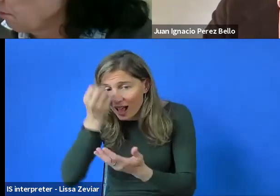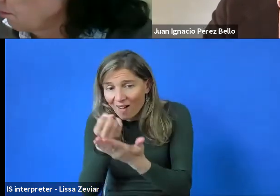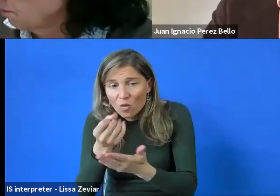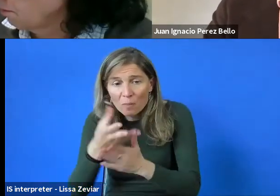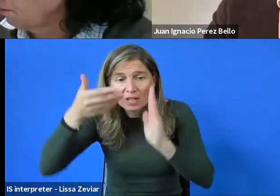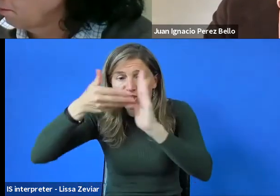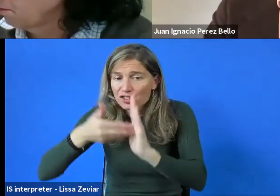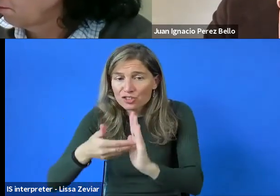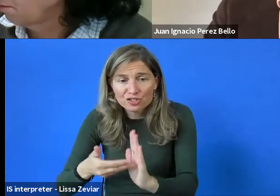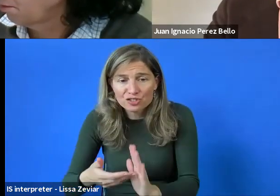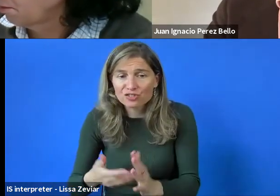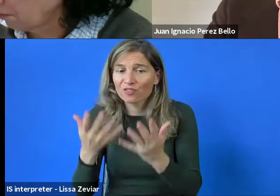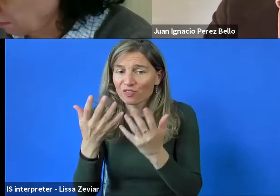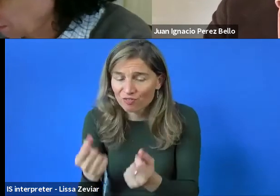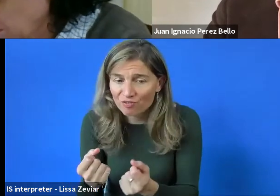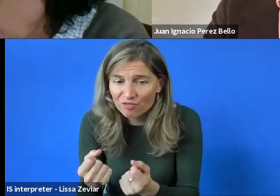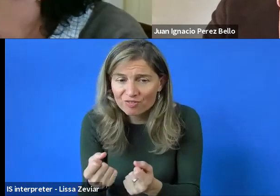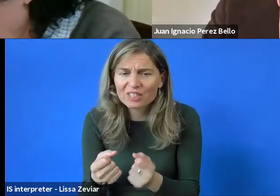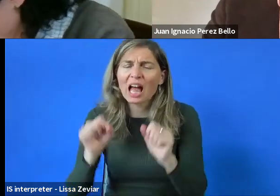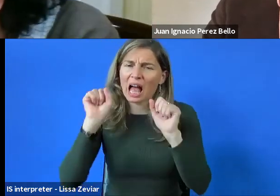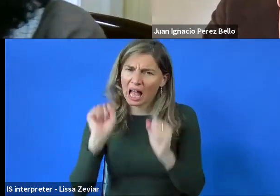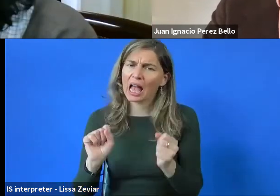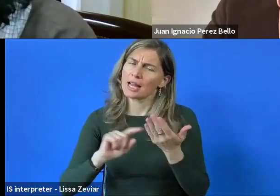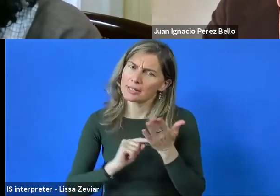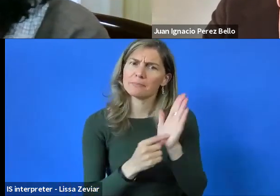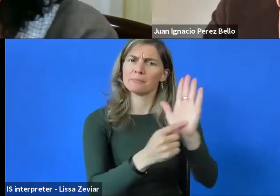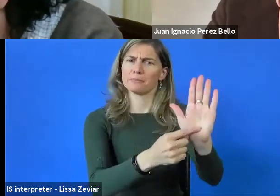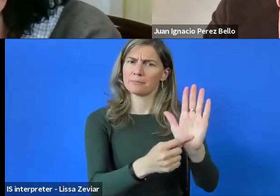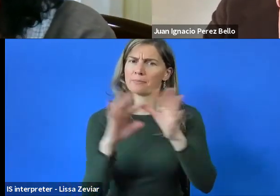to justify her claims under article 6, nor has she explained